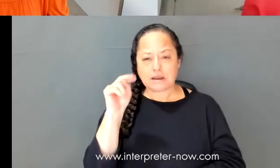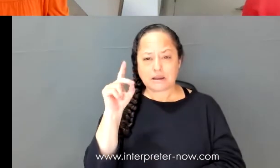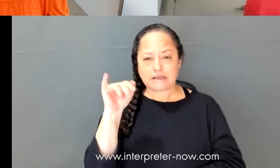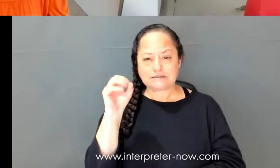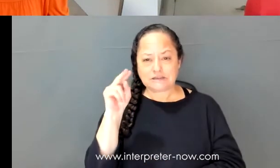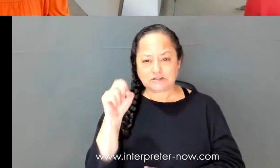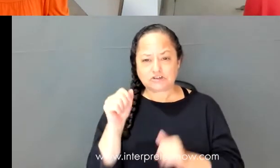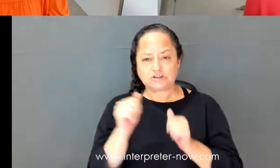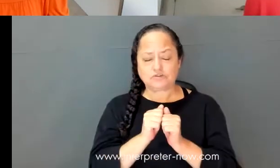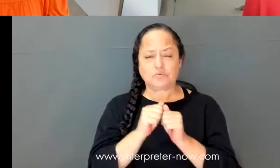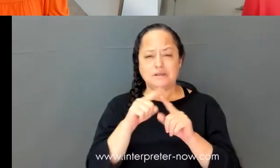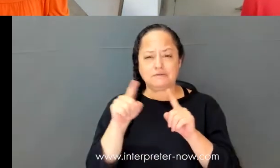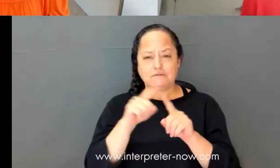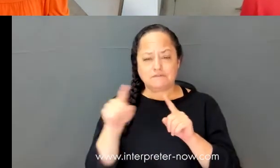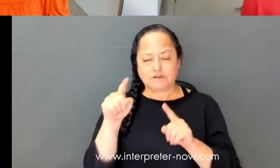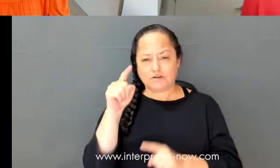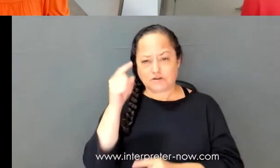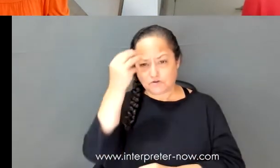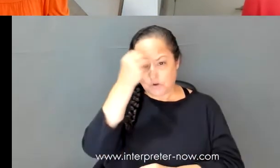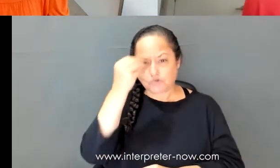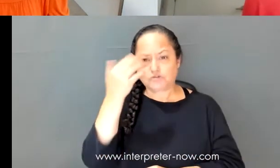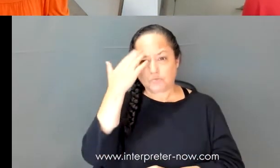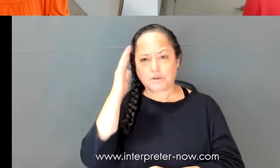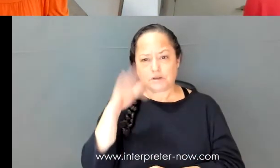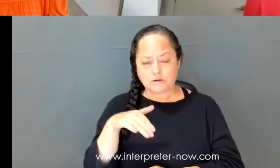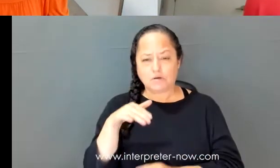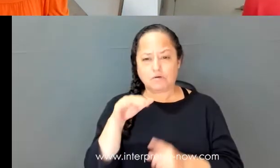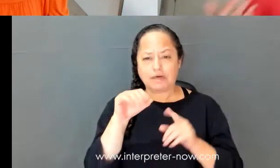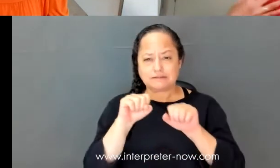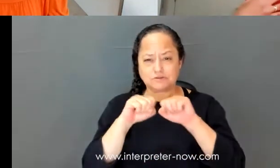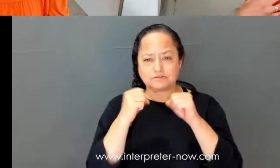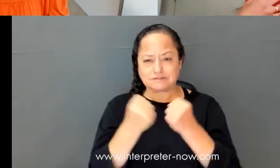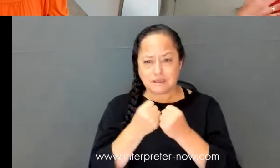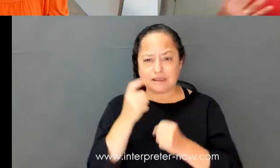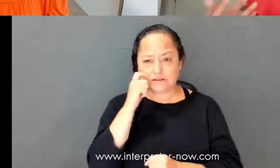We know society, unfortunately, is racist, and many of us have been conditioned. I can speak for myself.